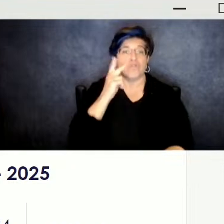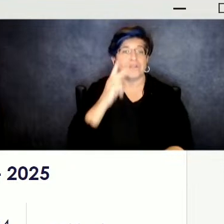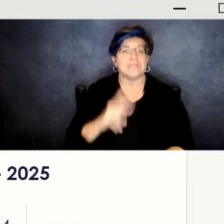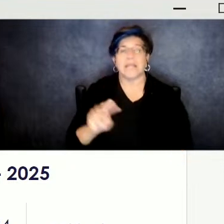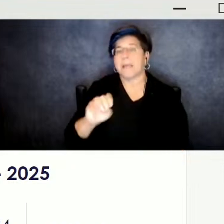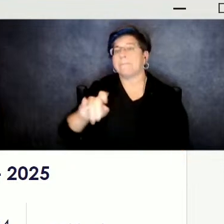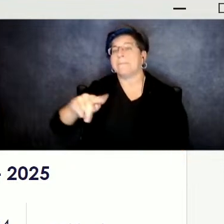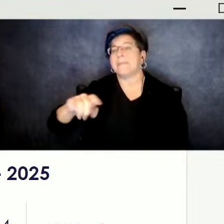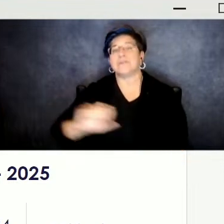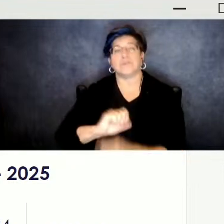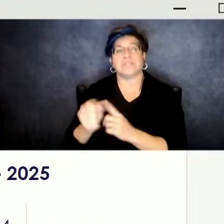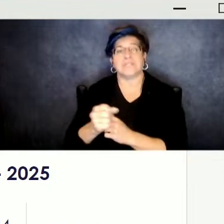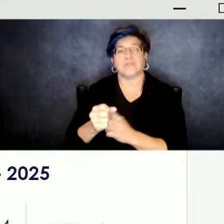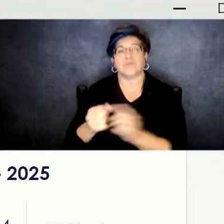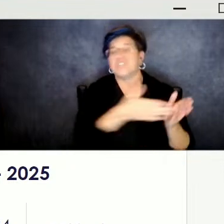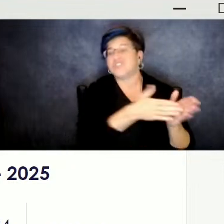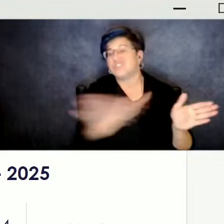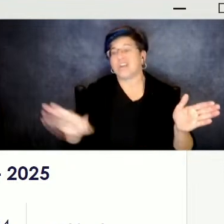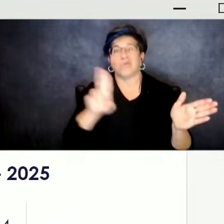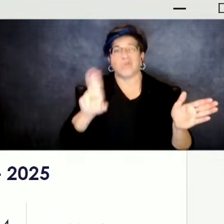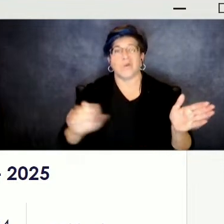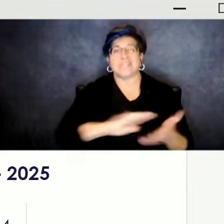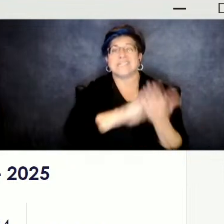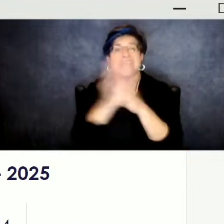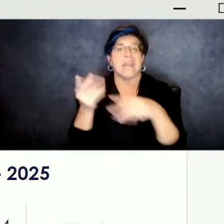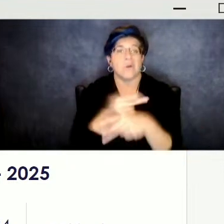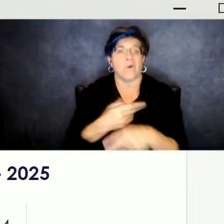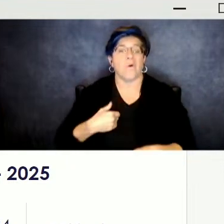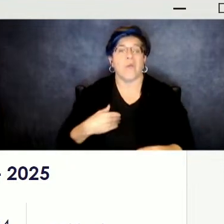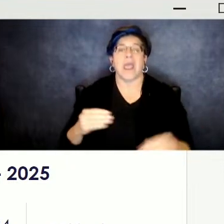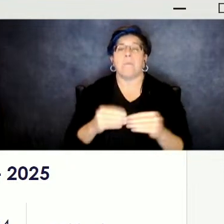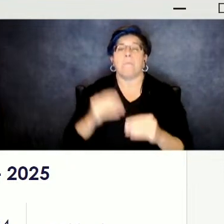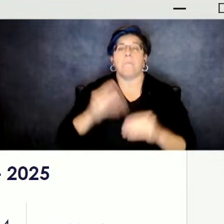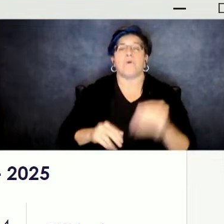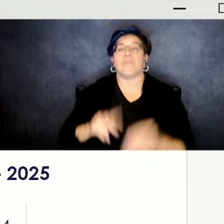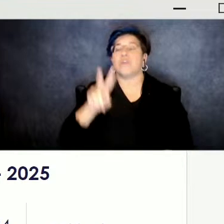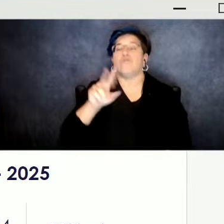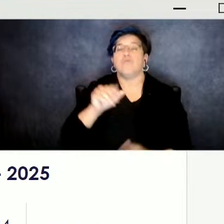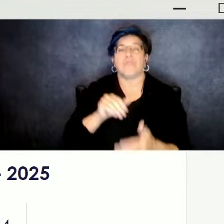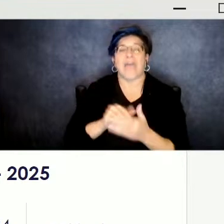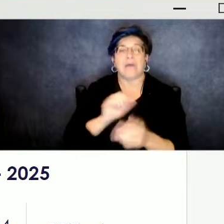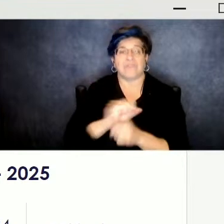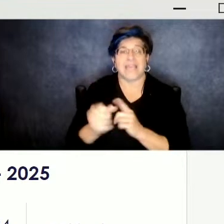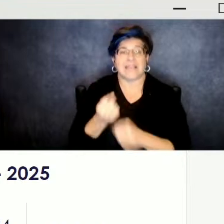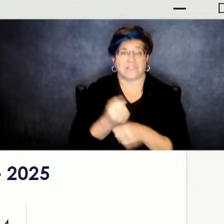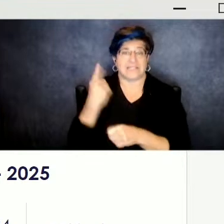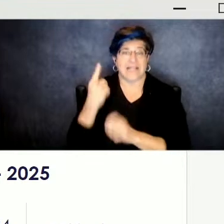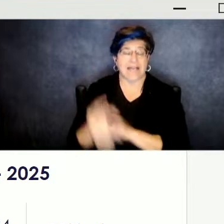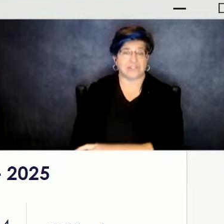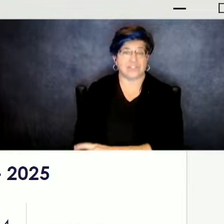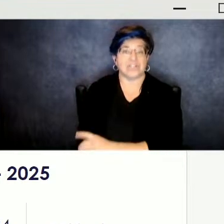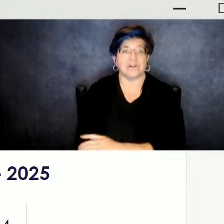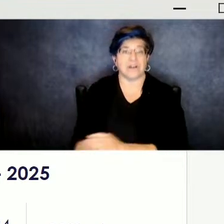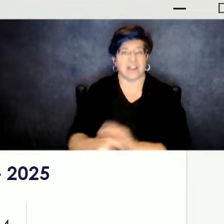EQUIPPED TO DO SO AS NEEDED. BUT AS YOU CAN SEE THE MEASLES SITUATION IN THE US IS GETTING